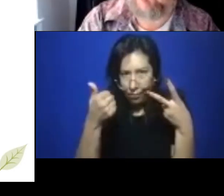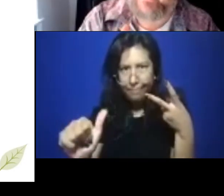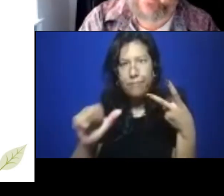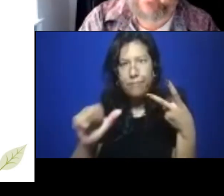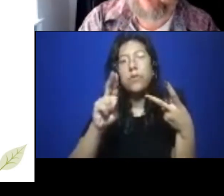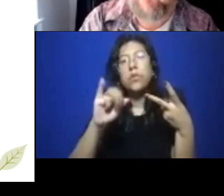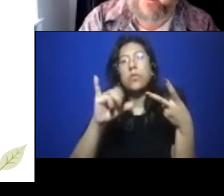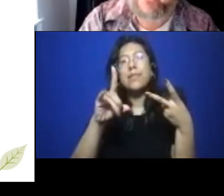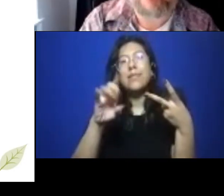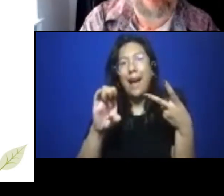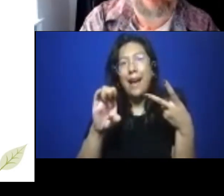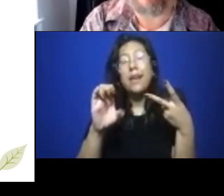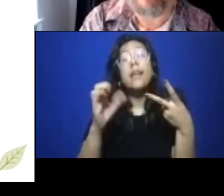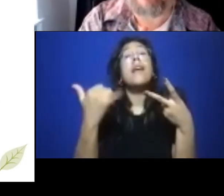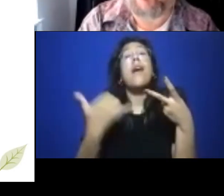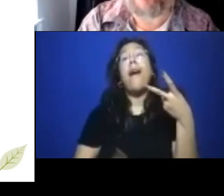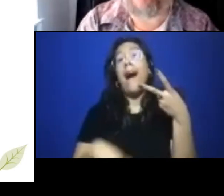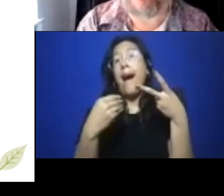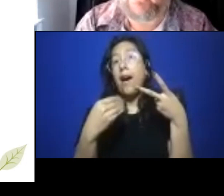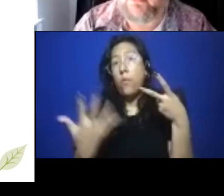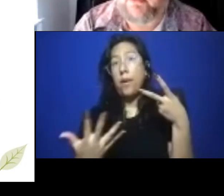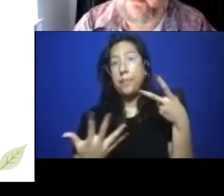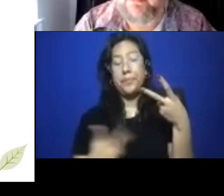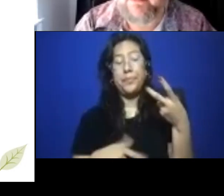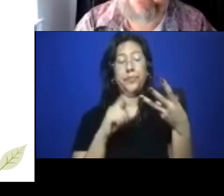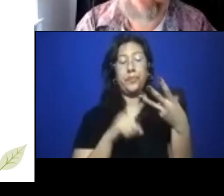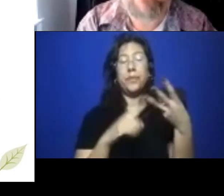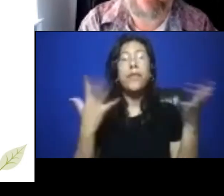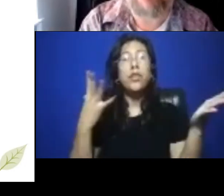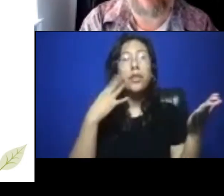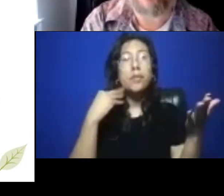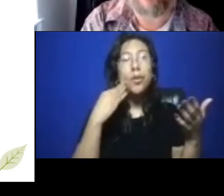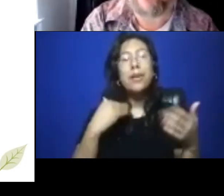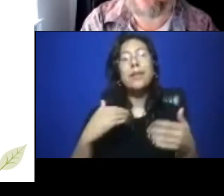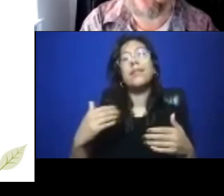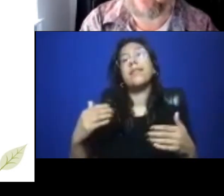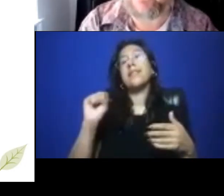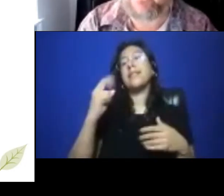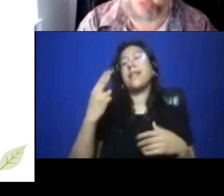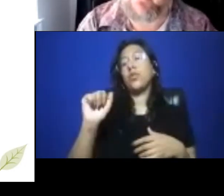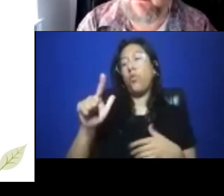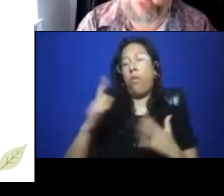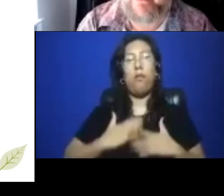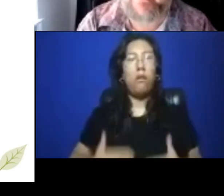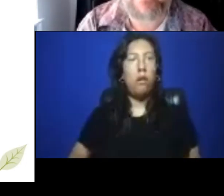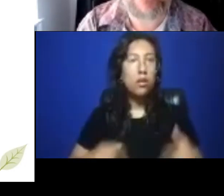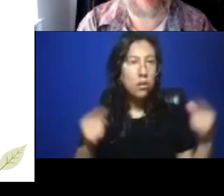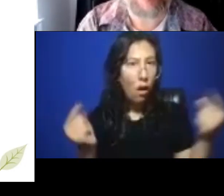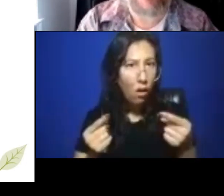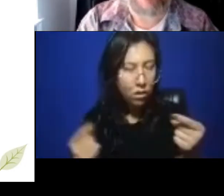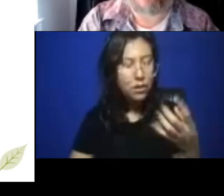When we add in factors like those who have been sexually assaulted, those who have experienced intimate partner violence,